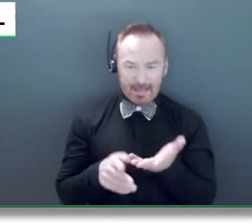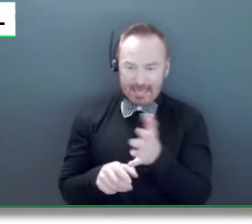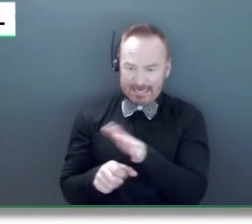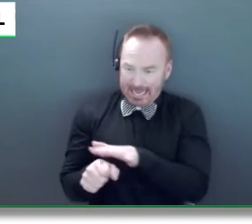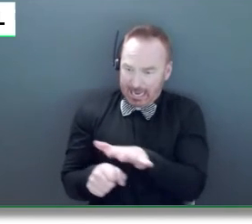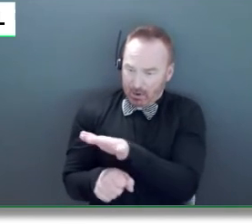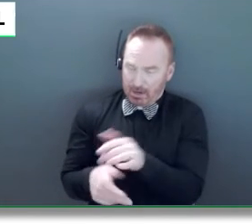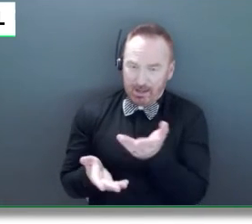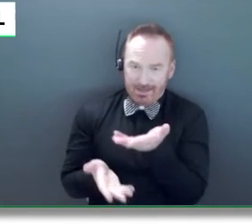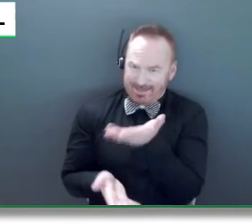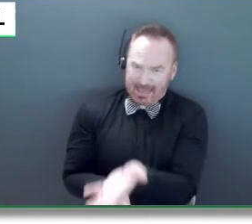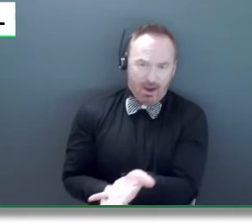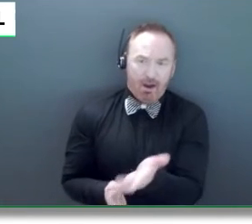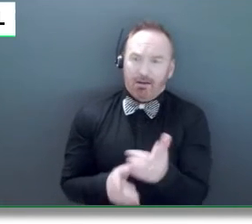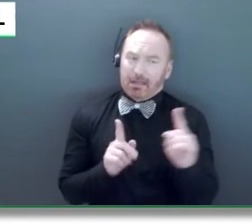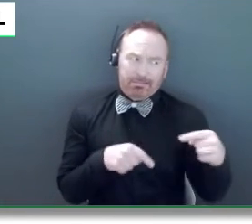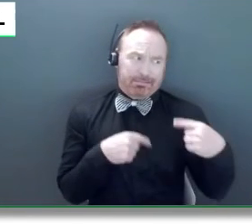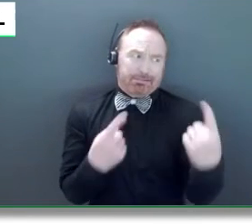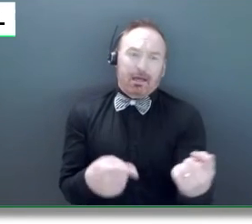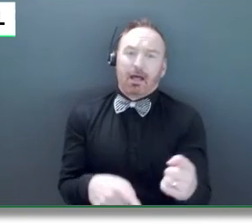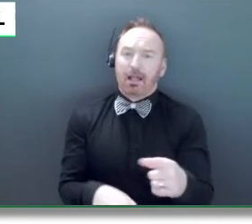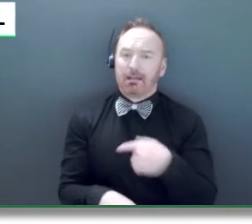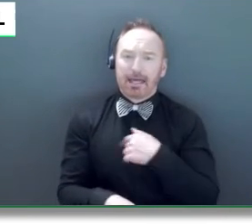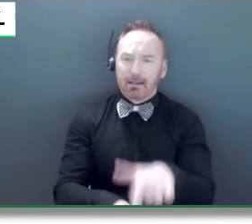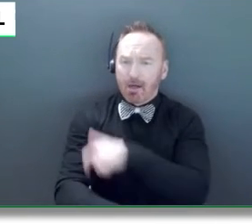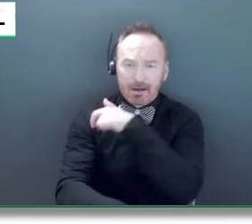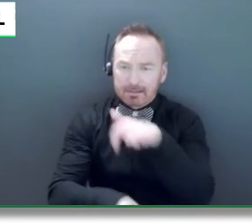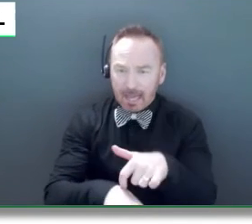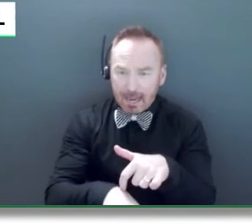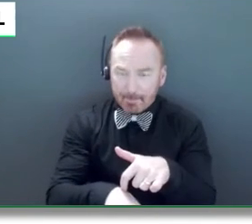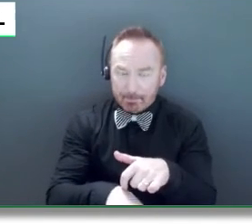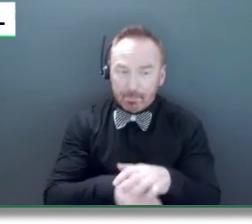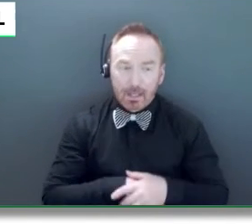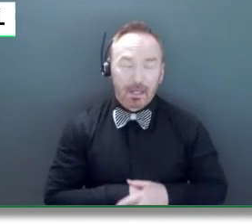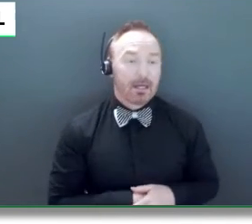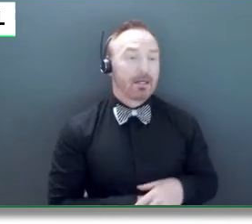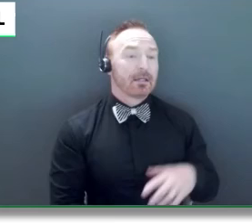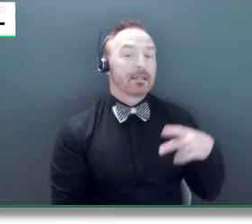desires of people. And parks I know from experience has